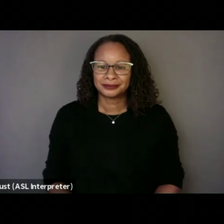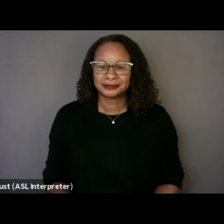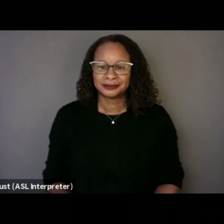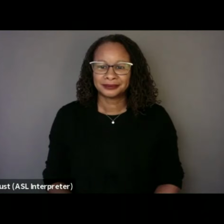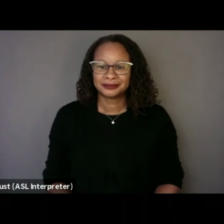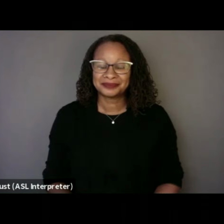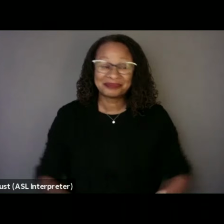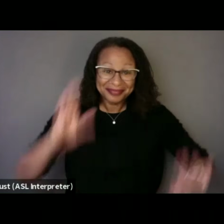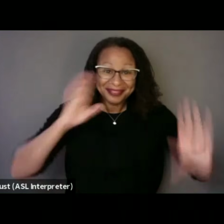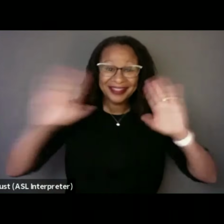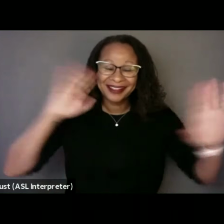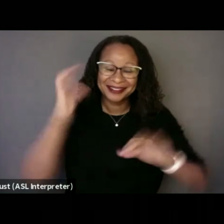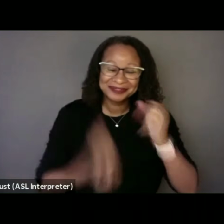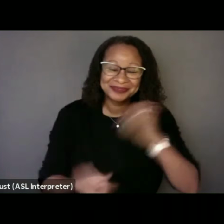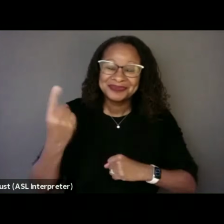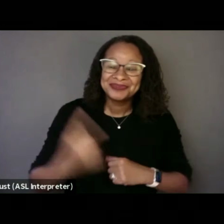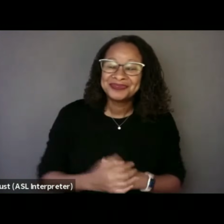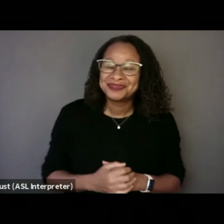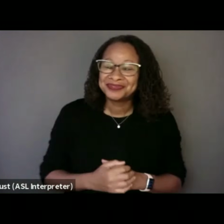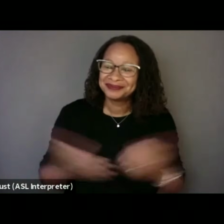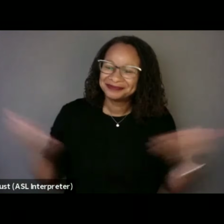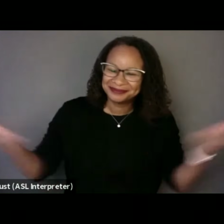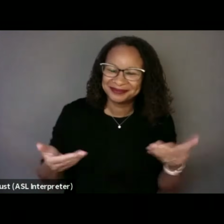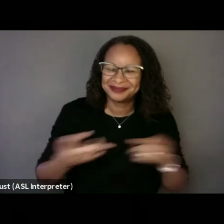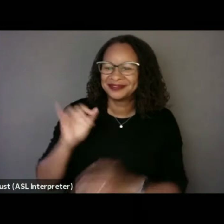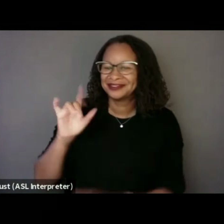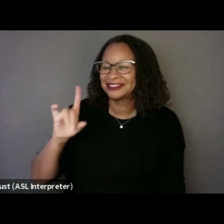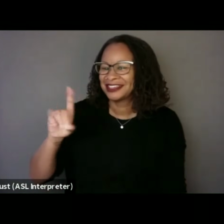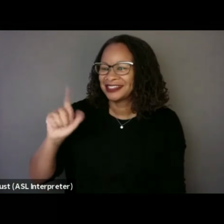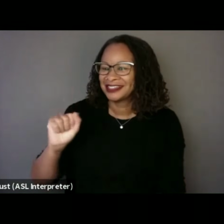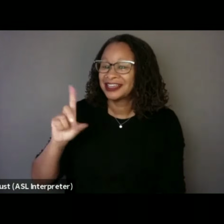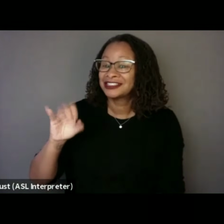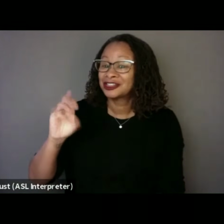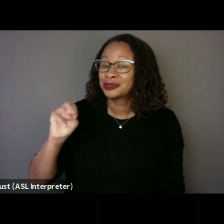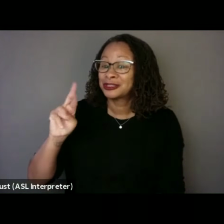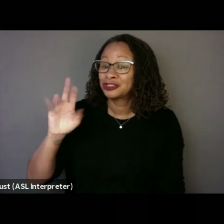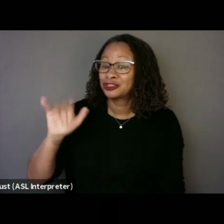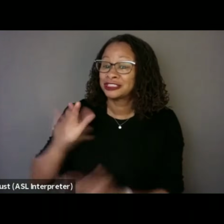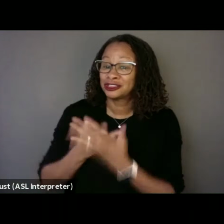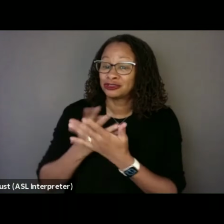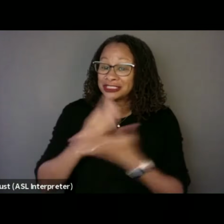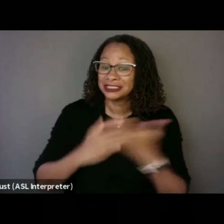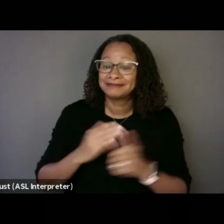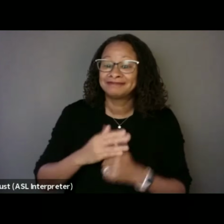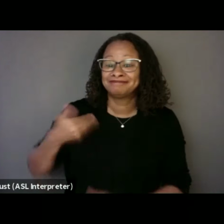Hi, everyone. Welcome to the IDA Documentary Screening series. My name is Ruzelle Castillo.